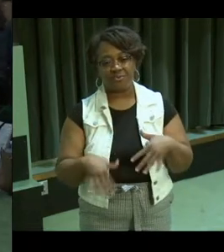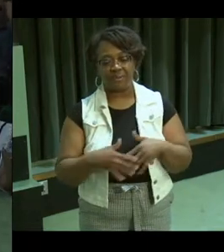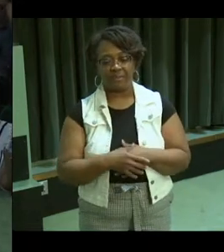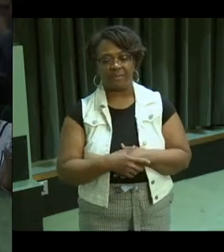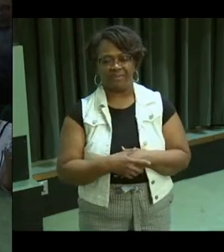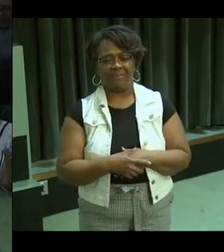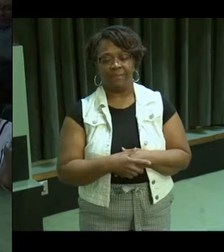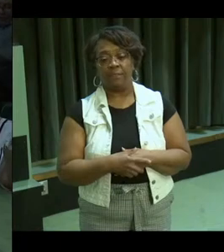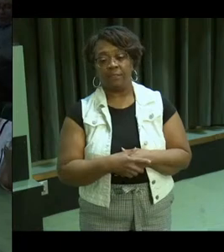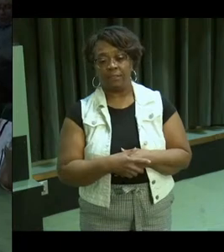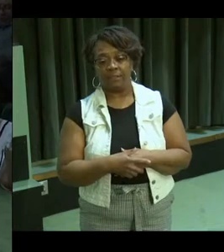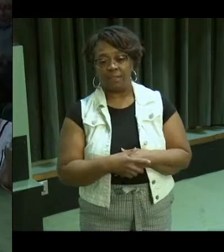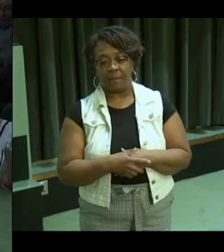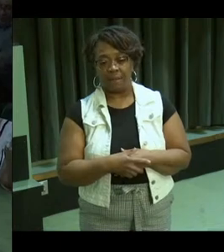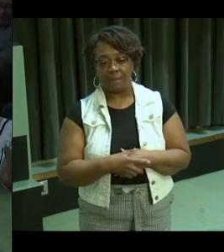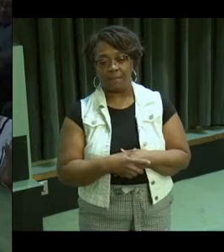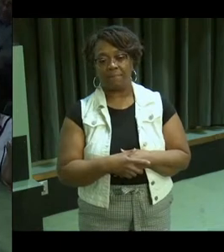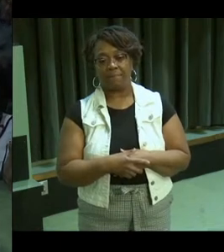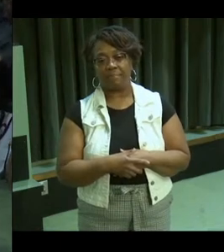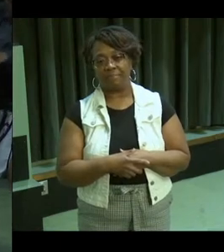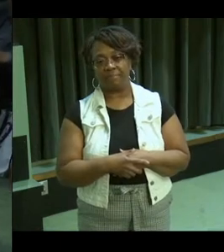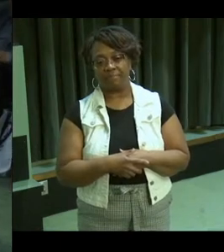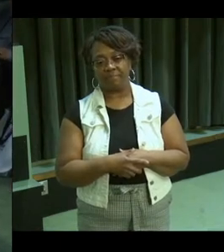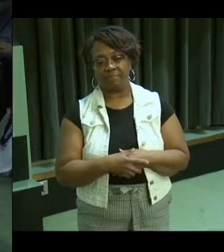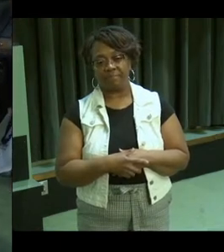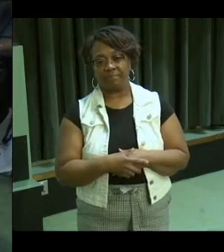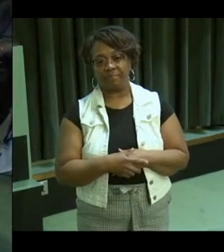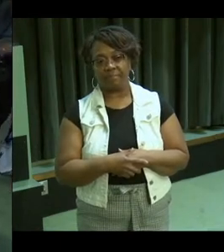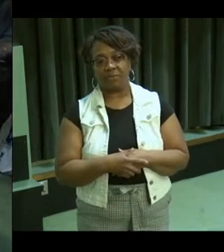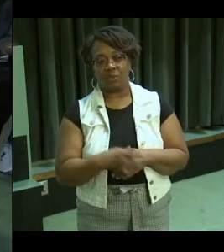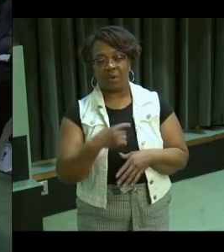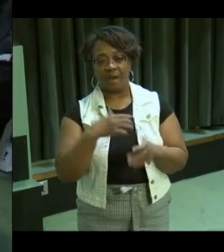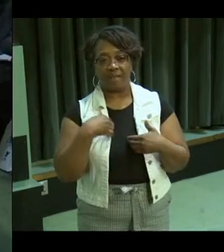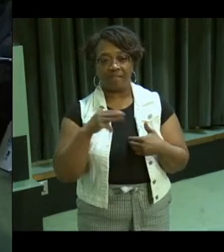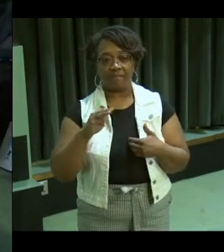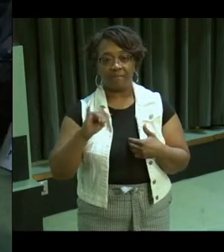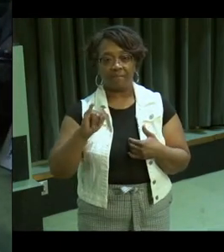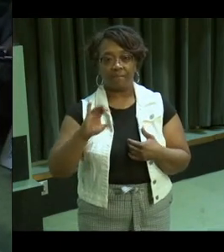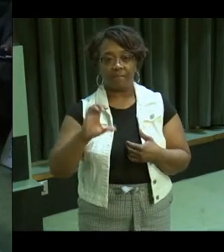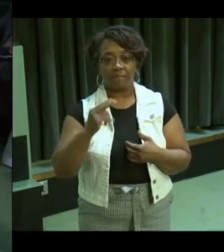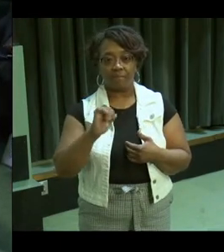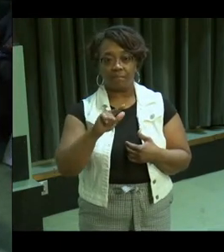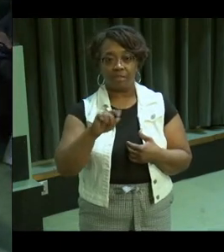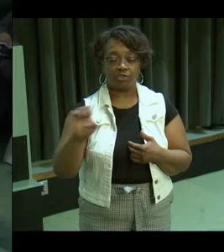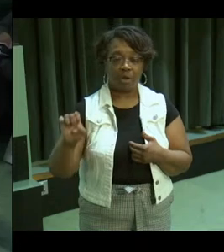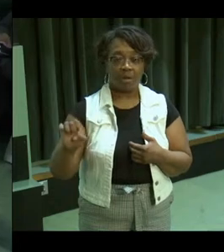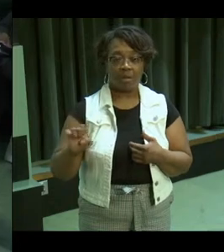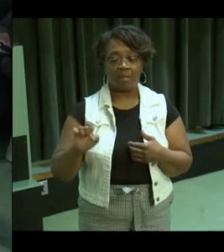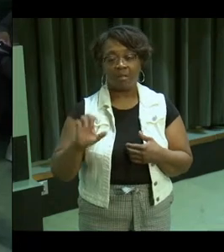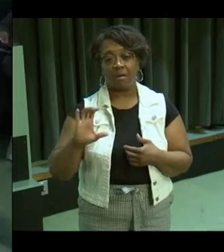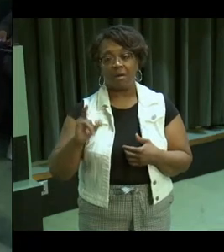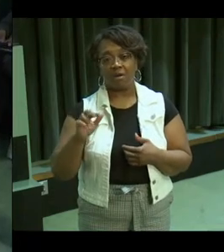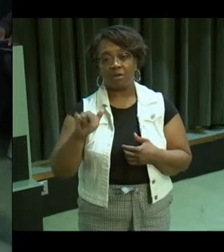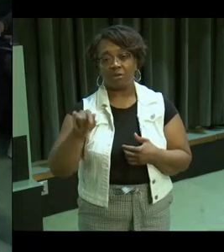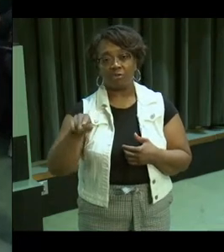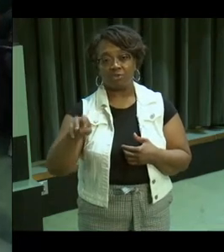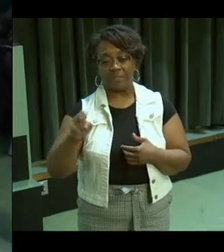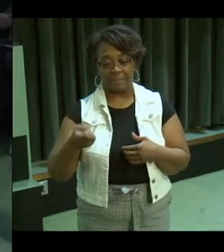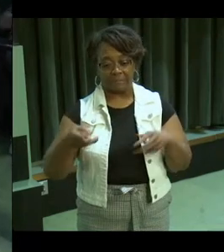be. I'll leave this here. Okay. All right. We'll have